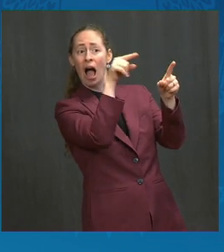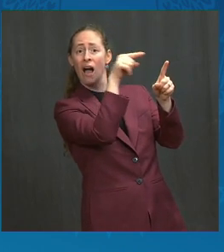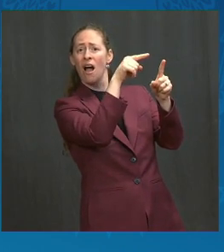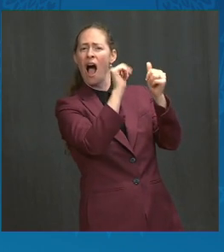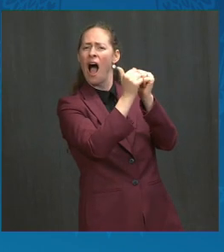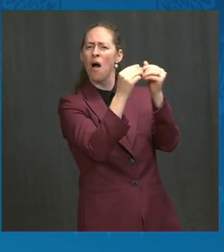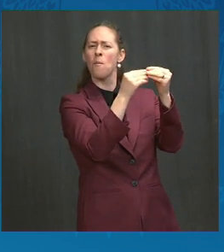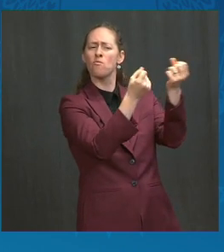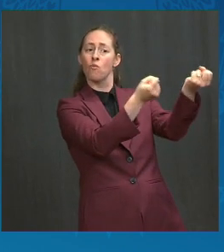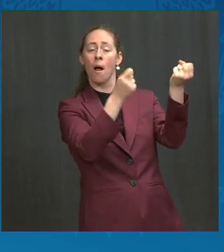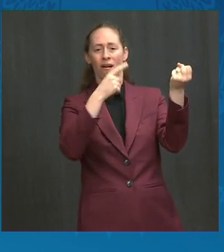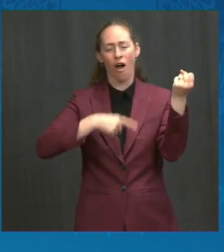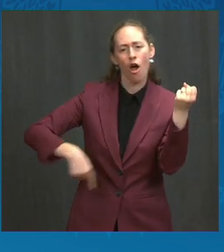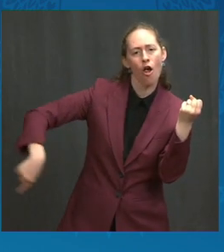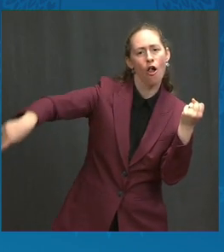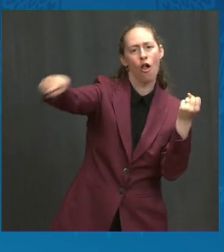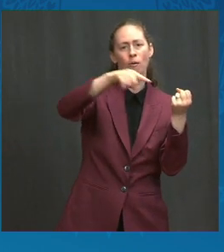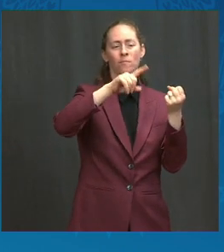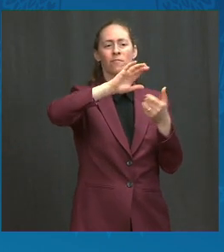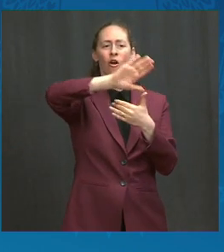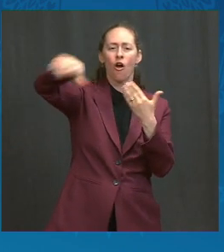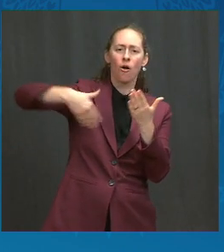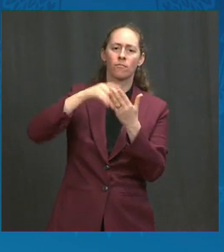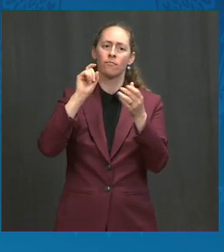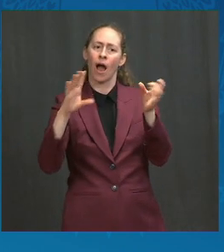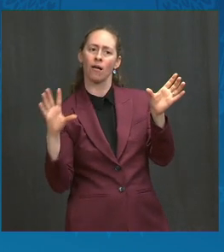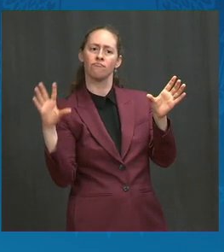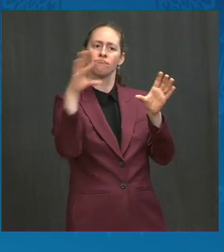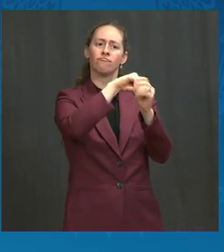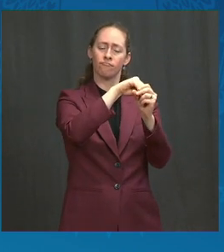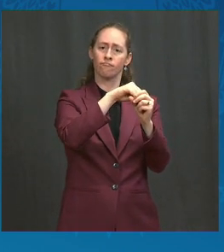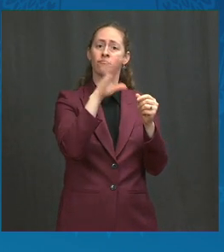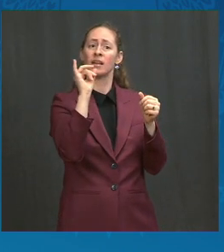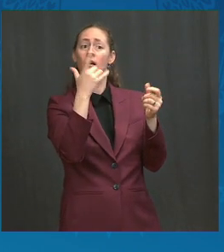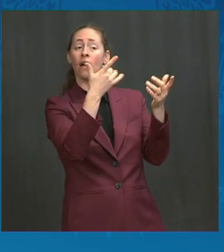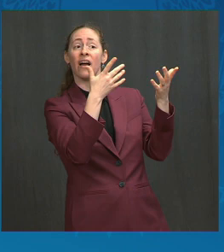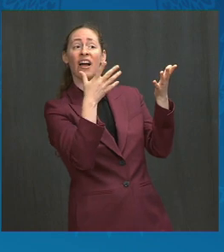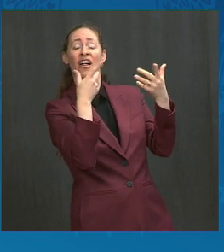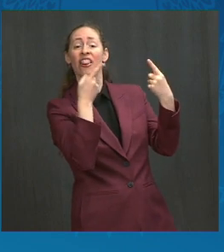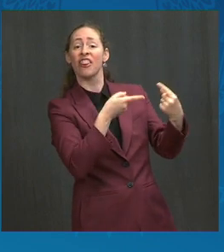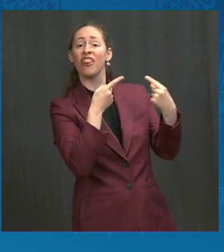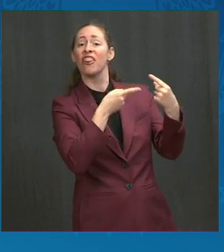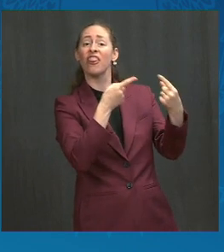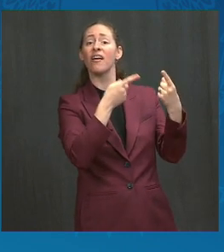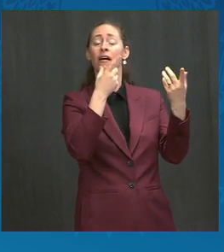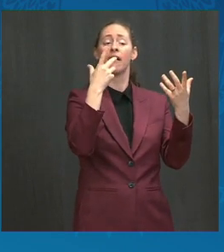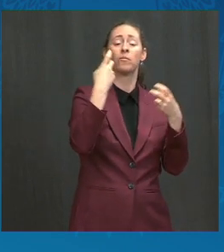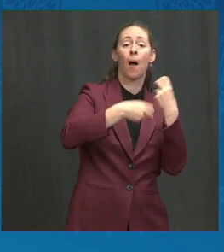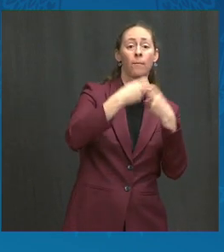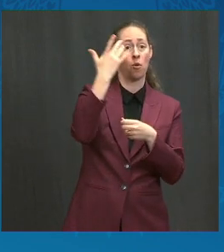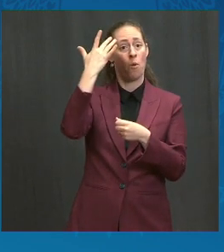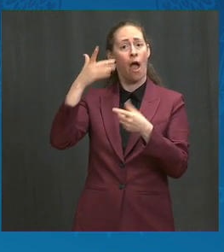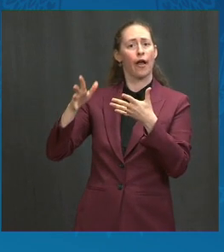and it is weaker when people are left out. And we've seen this here in the United States.